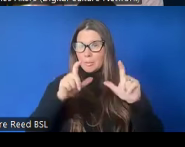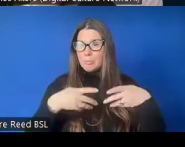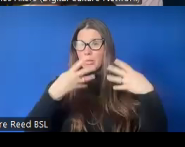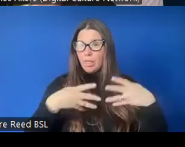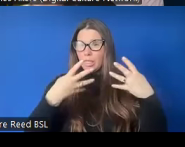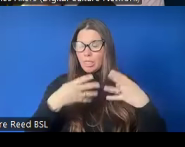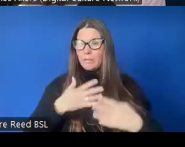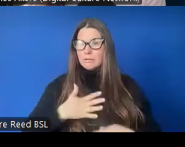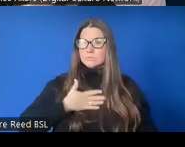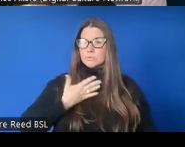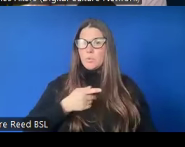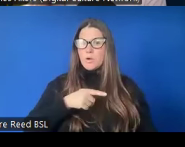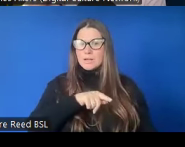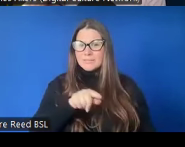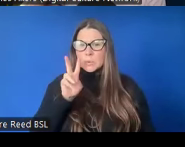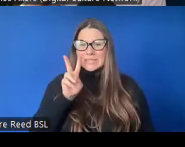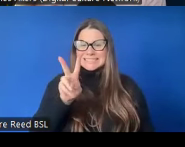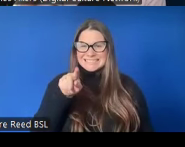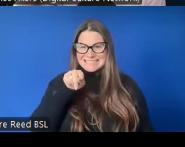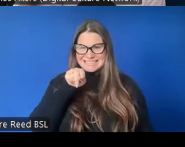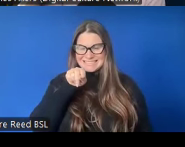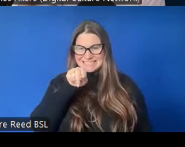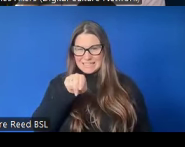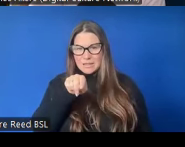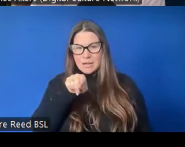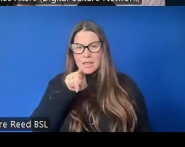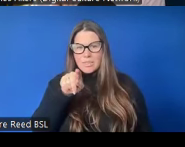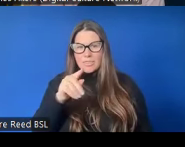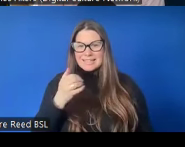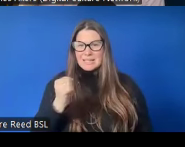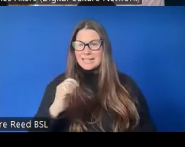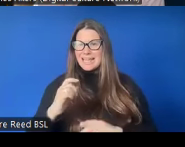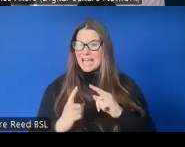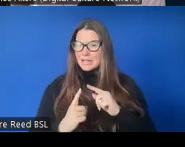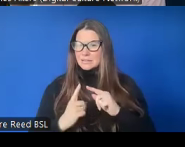there's a little upward arrow. If you just click that, you can toggle off the notifications,